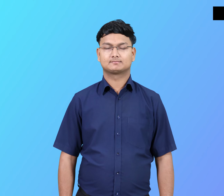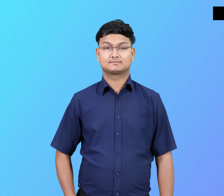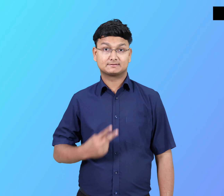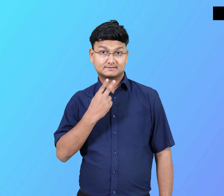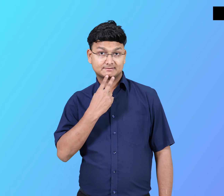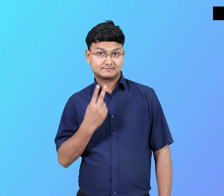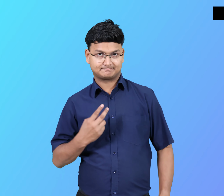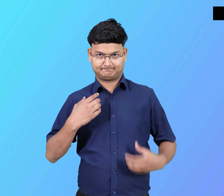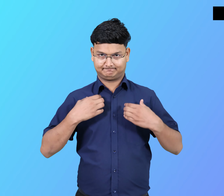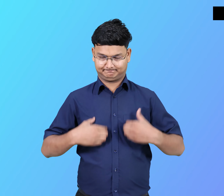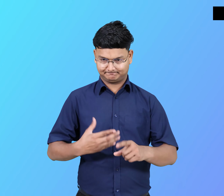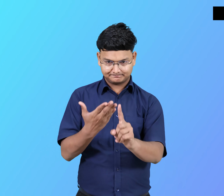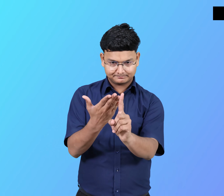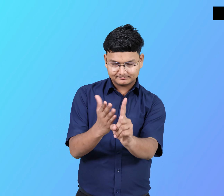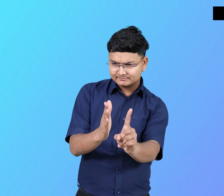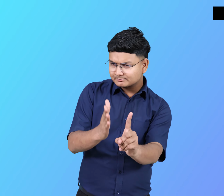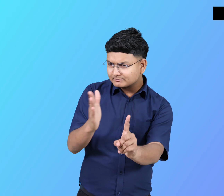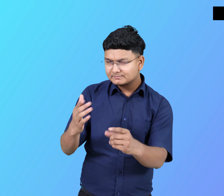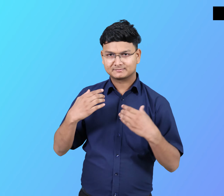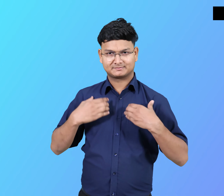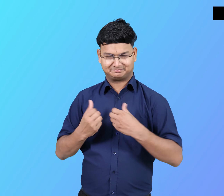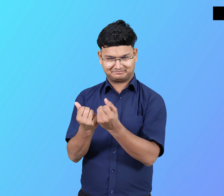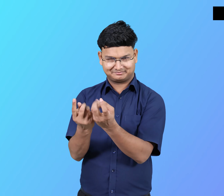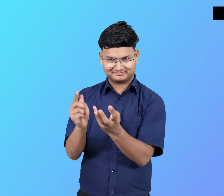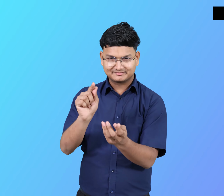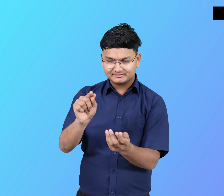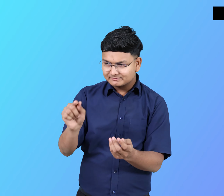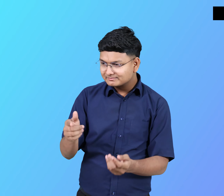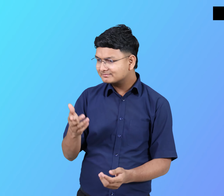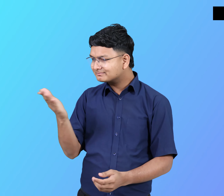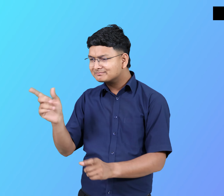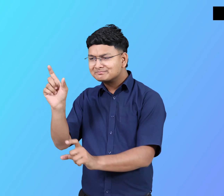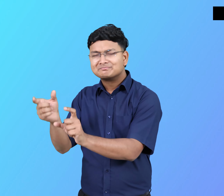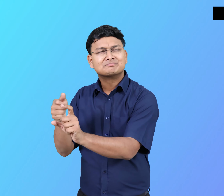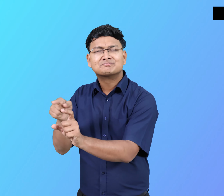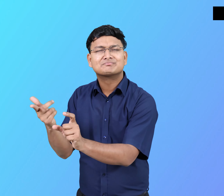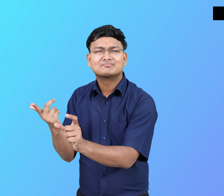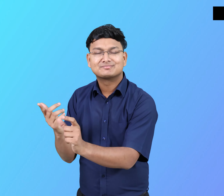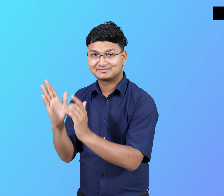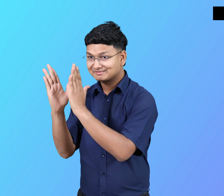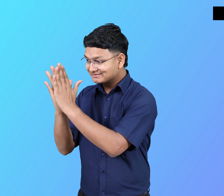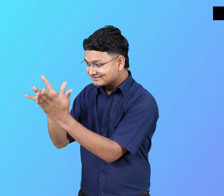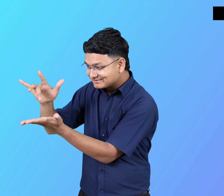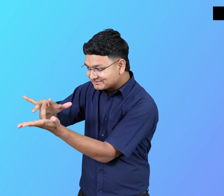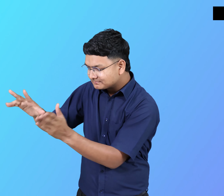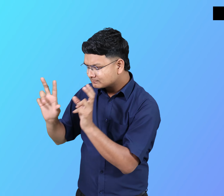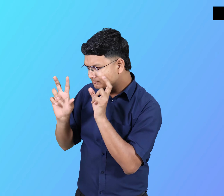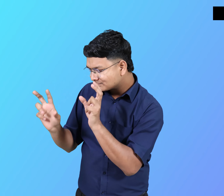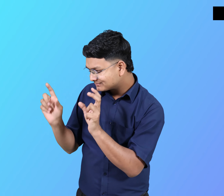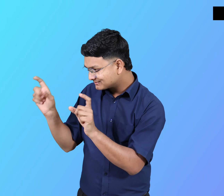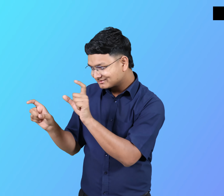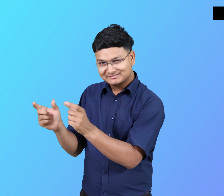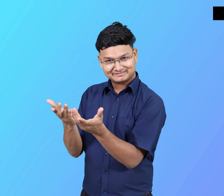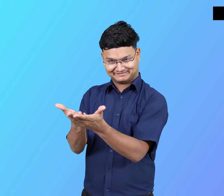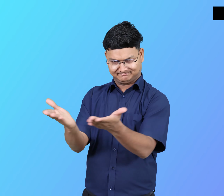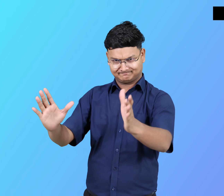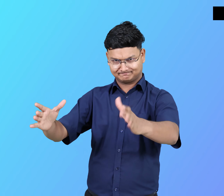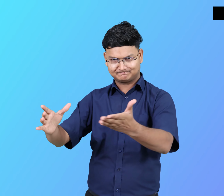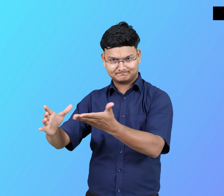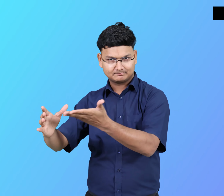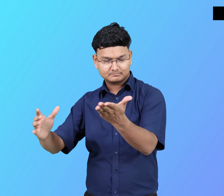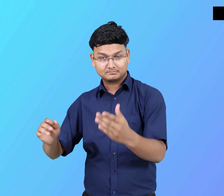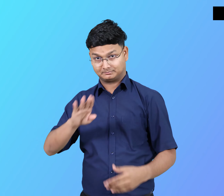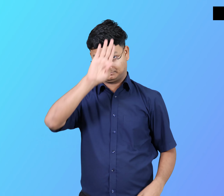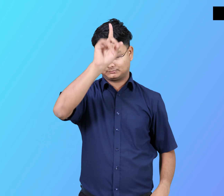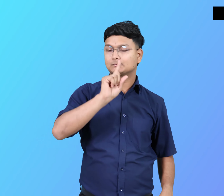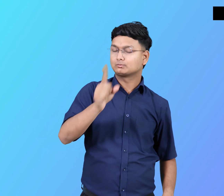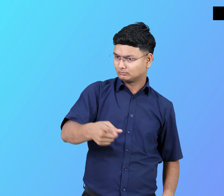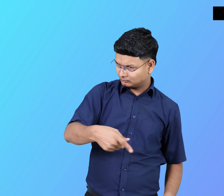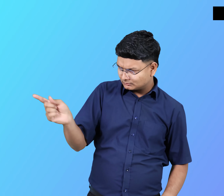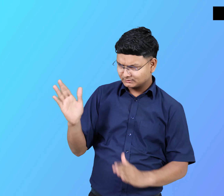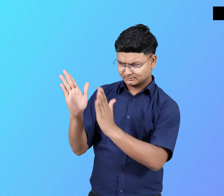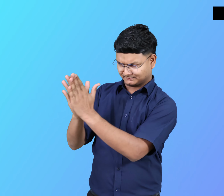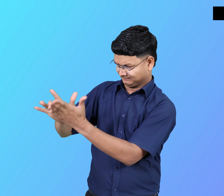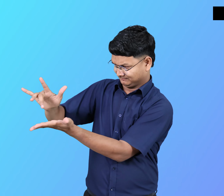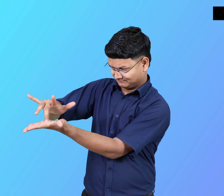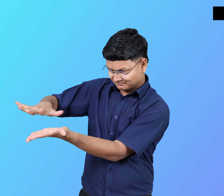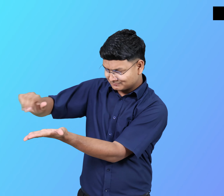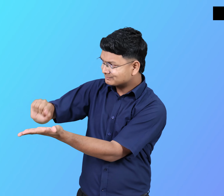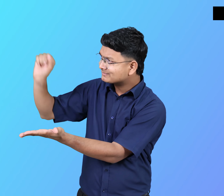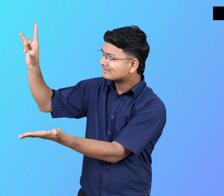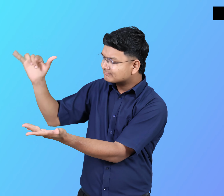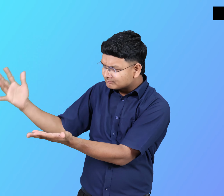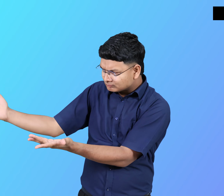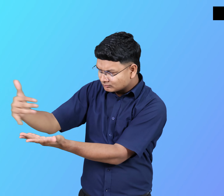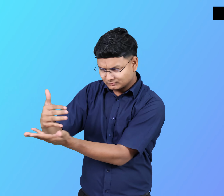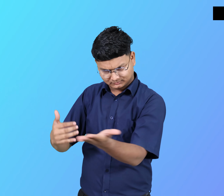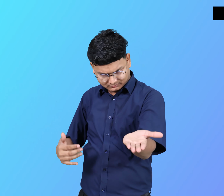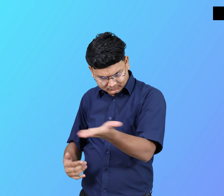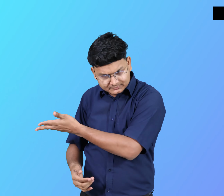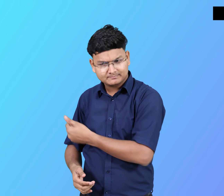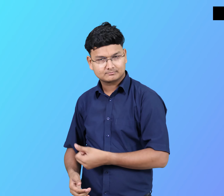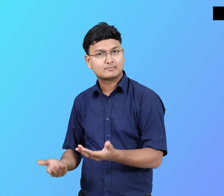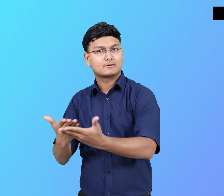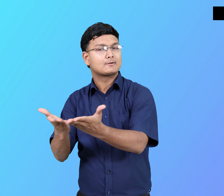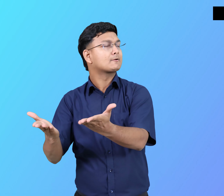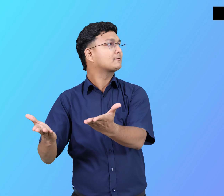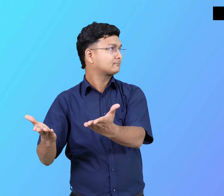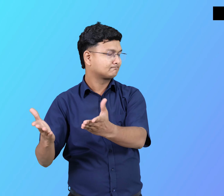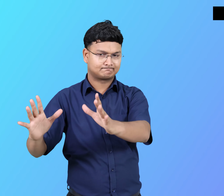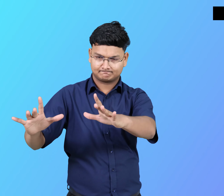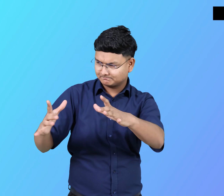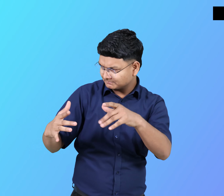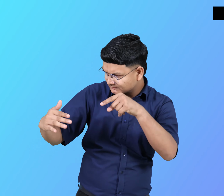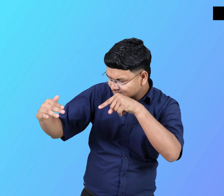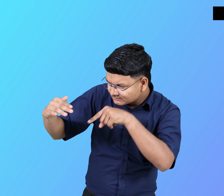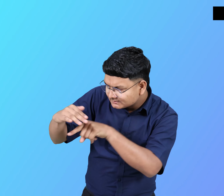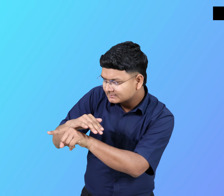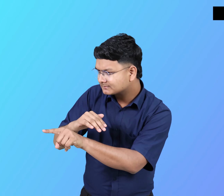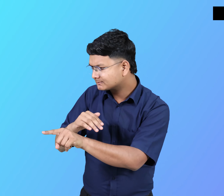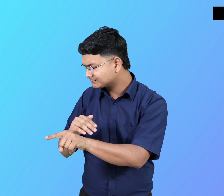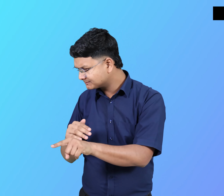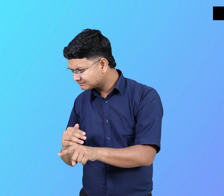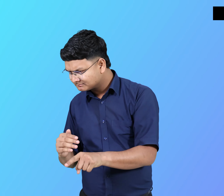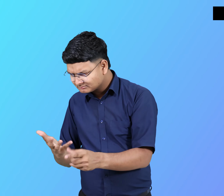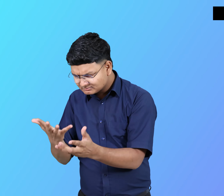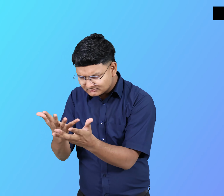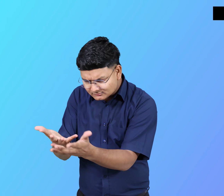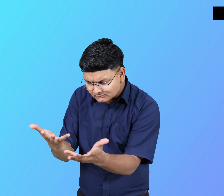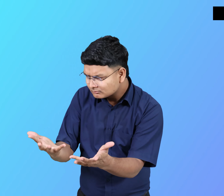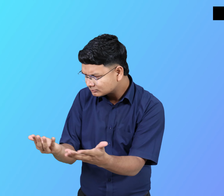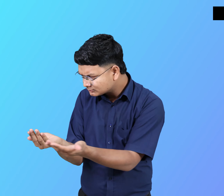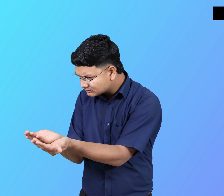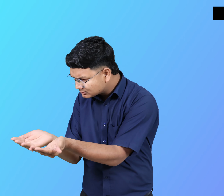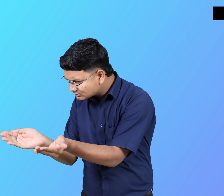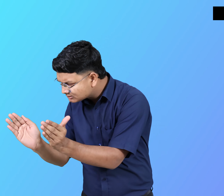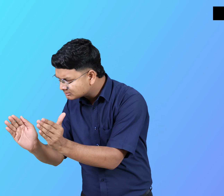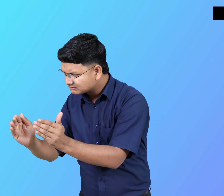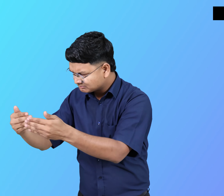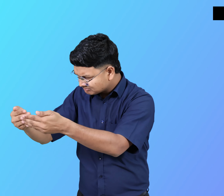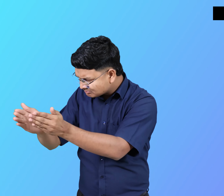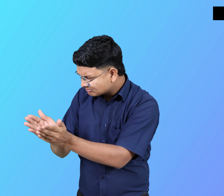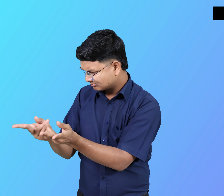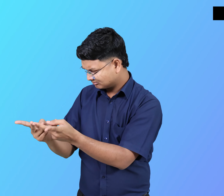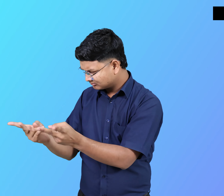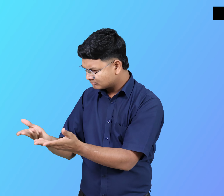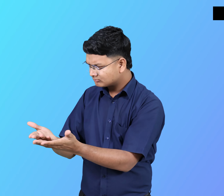Then the king commanded Hilkiah the high priest, the other priests and the doorkeepers to bring out of the LORD’s Temple all the dishes and things